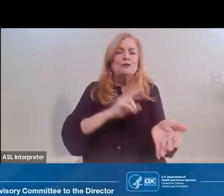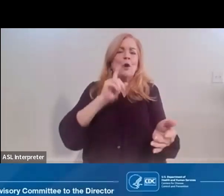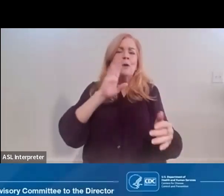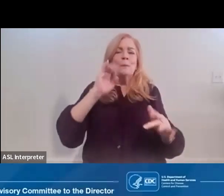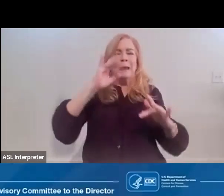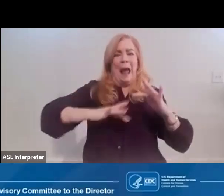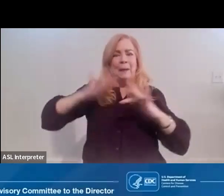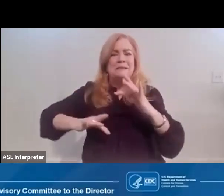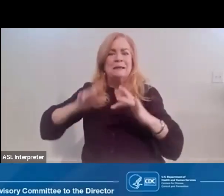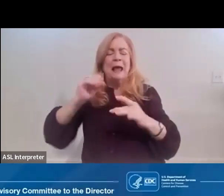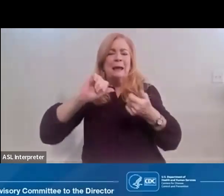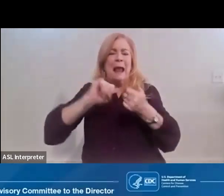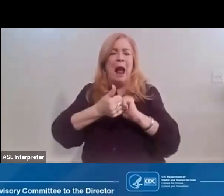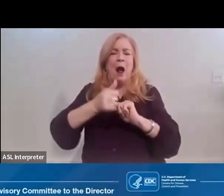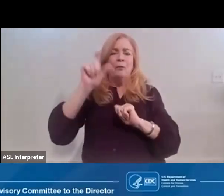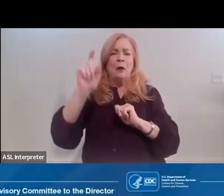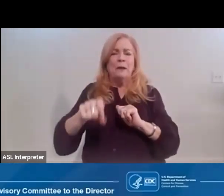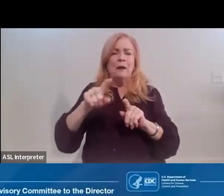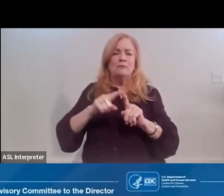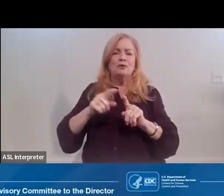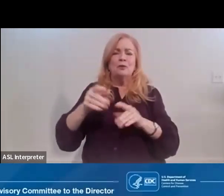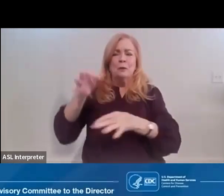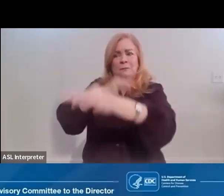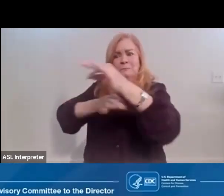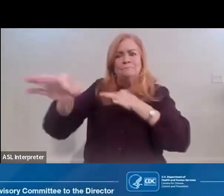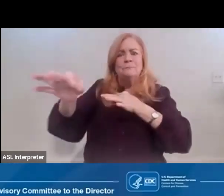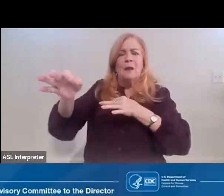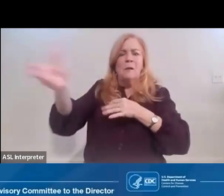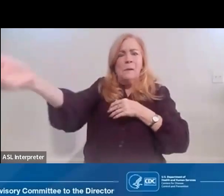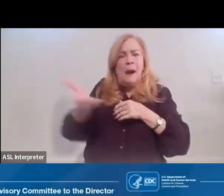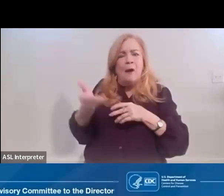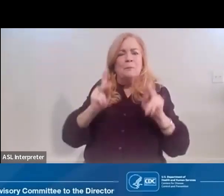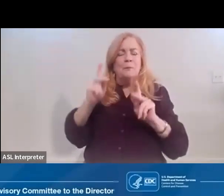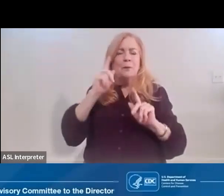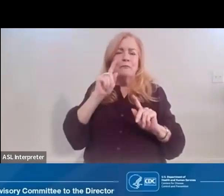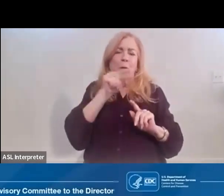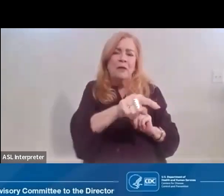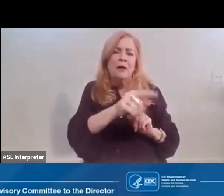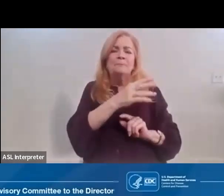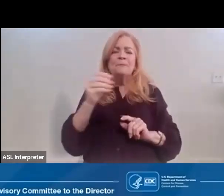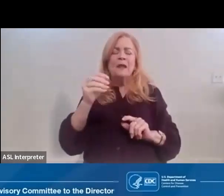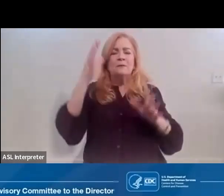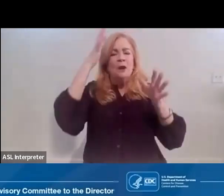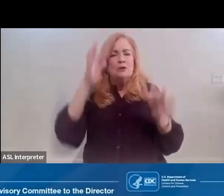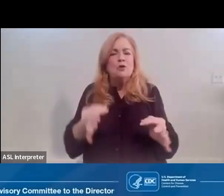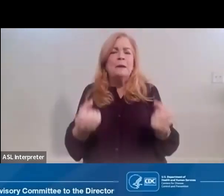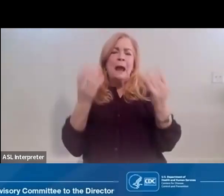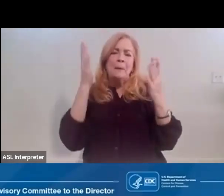They also looked at how many heads and beds they were going to have from COVID. And then that determined how many elective procedures they could do as well.